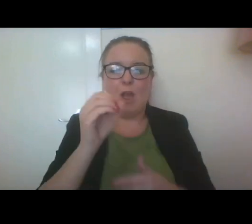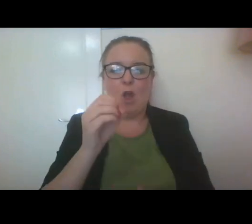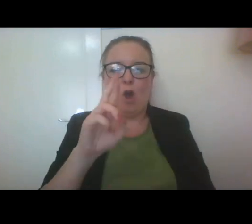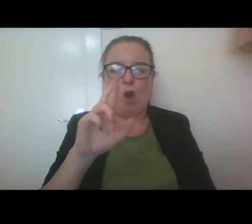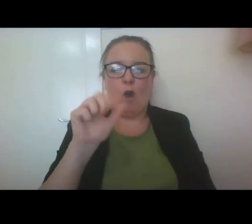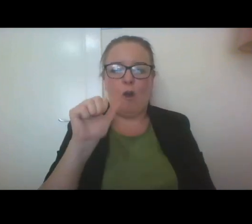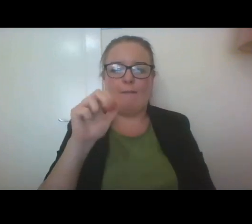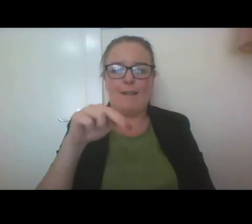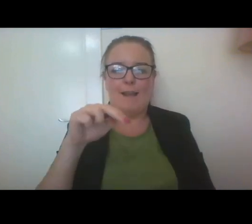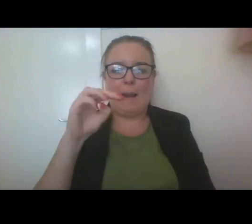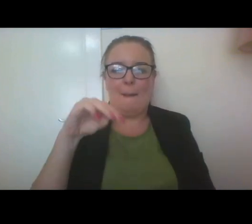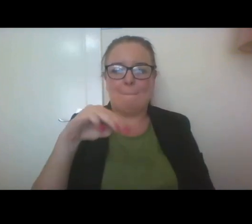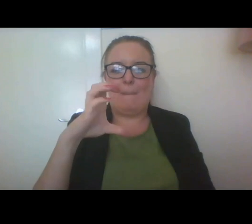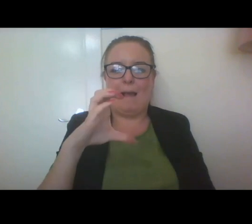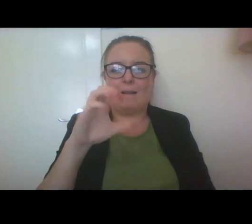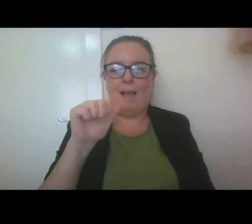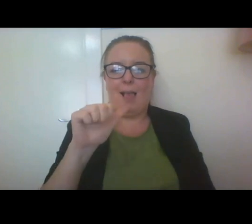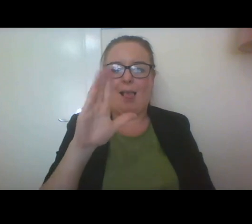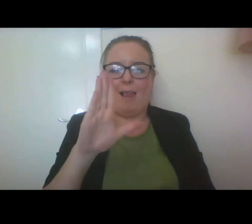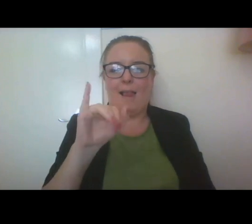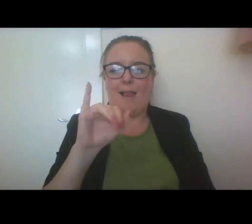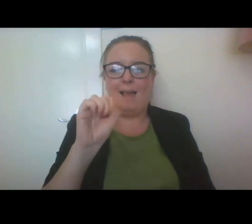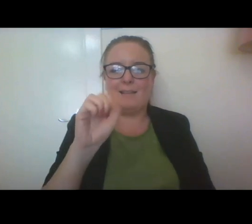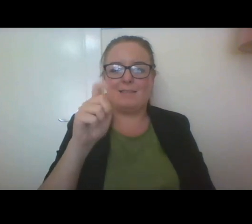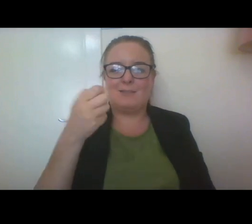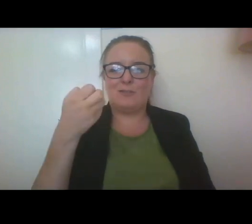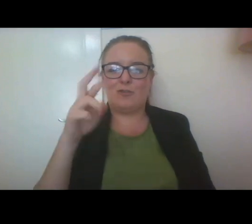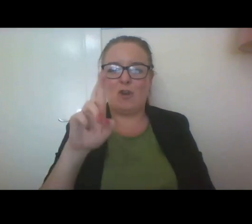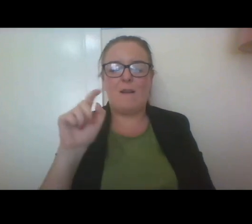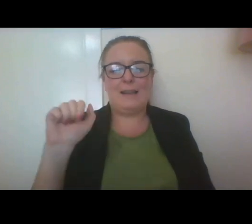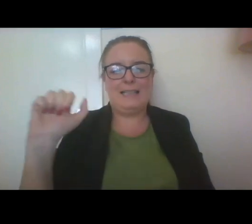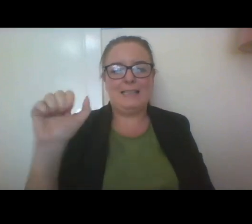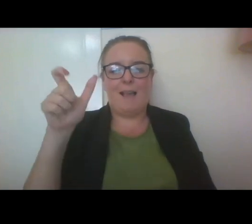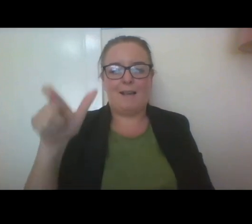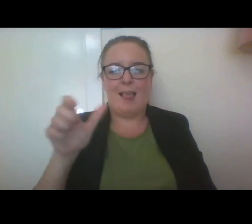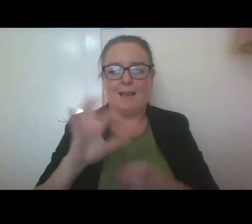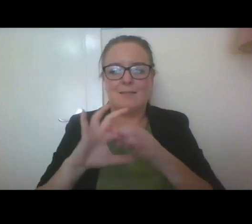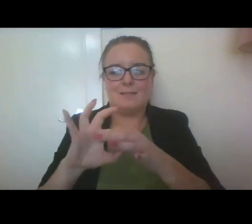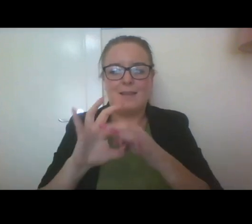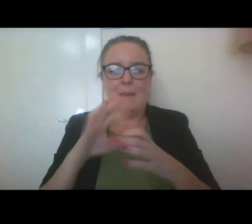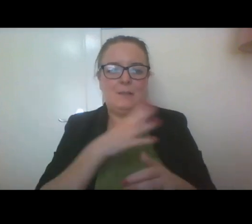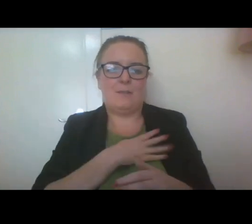Oran is the Client Engagement Officer at NaviLens and is tasked with developing new relationships